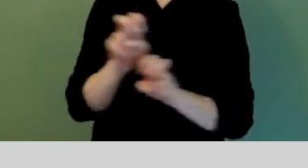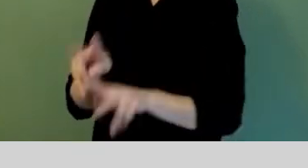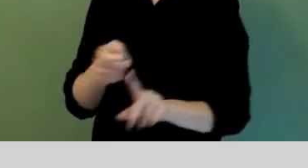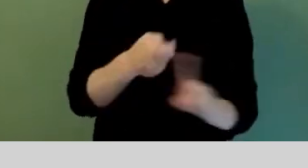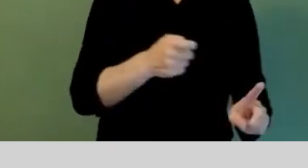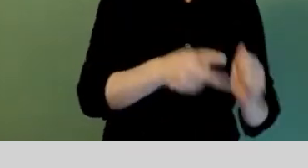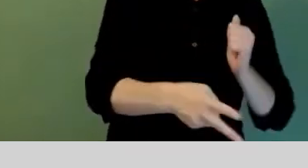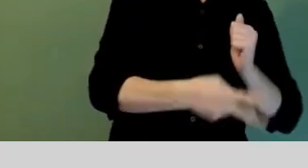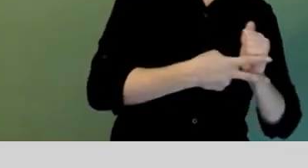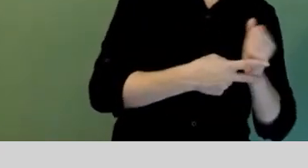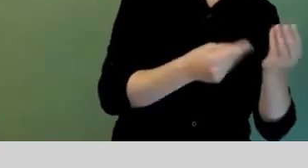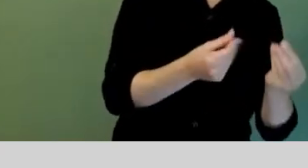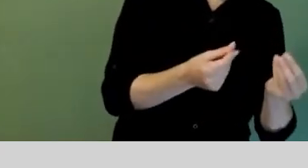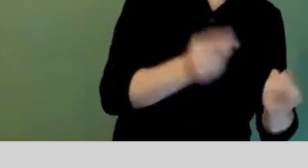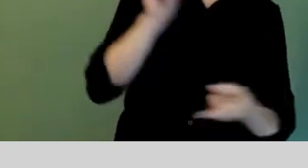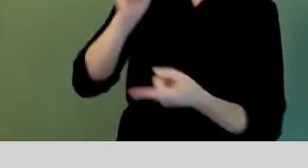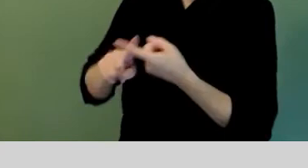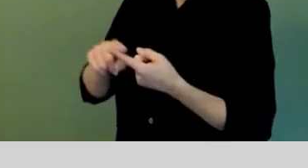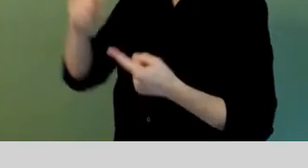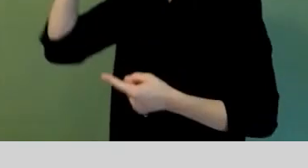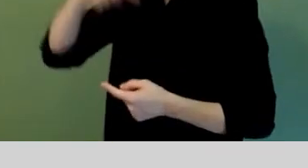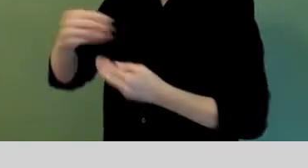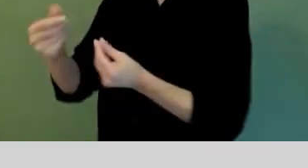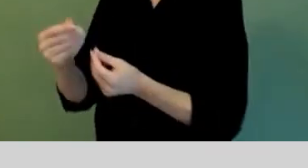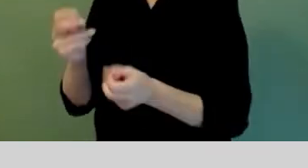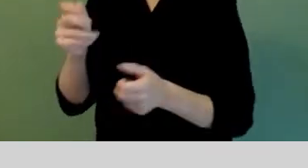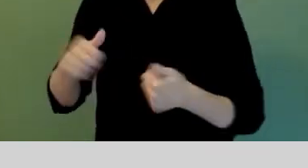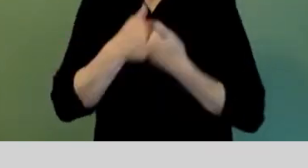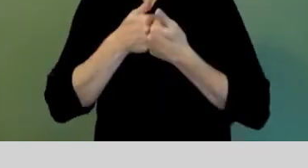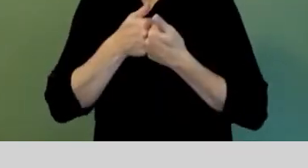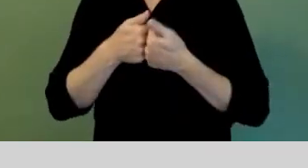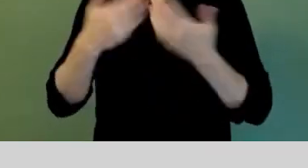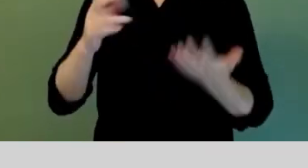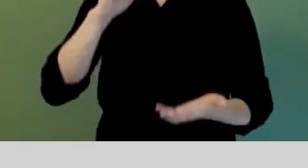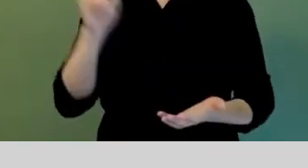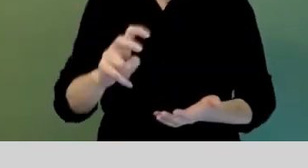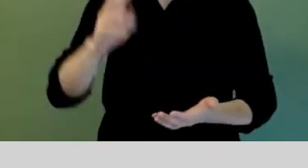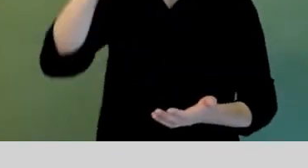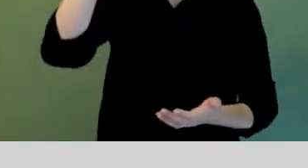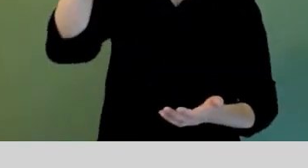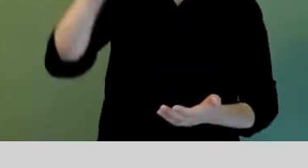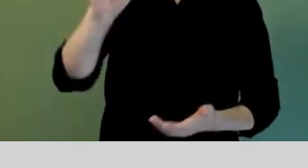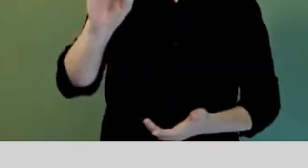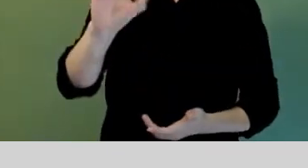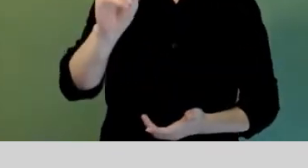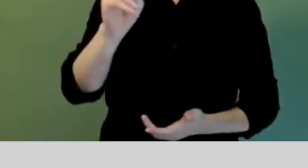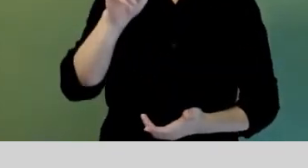So Python invented a decorator called property which came around at the same time as classmethod and static method